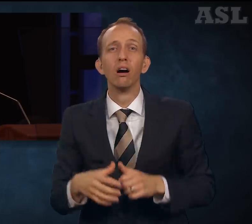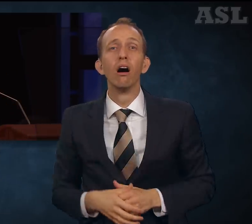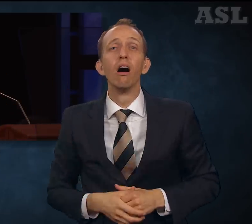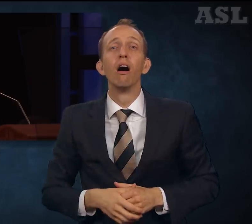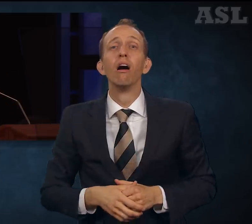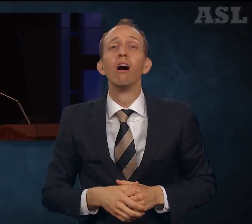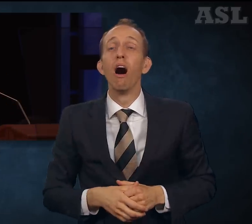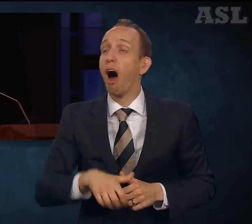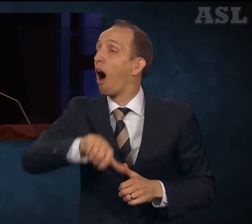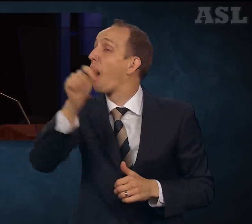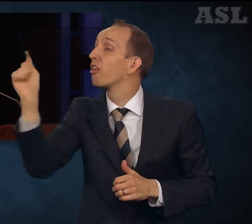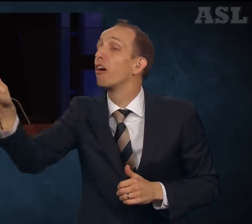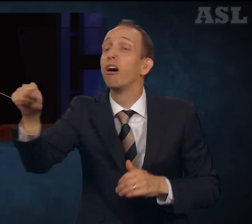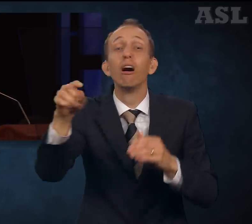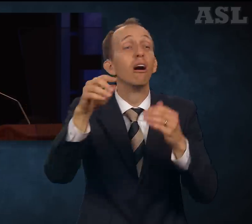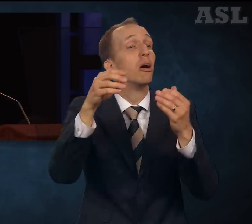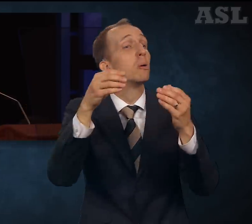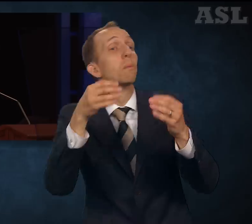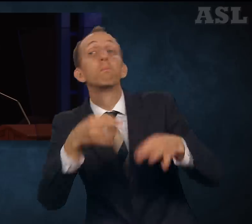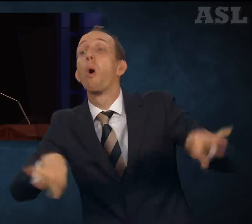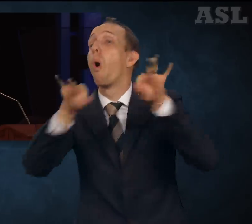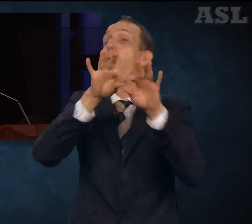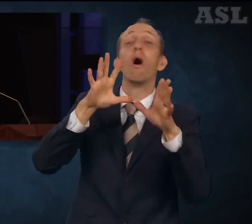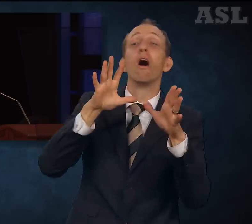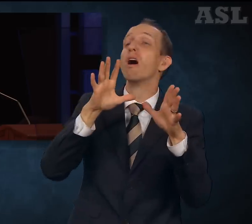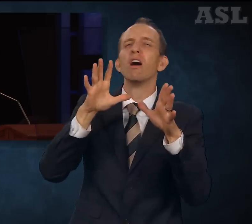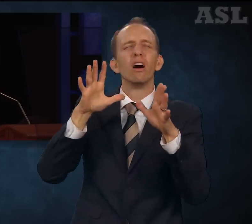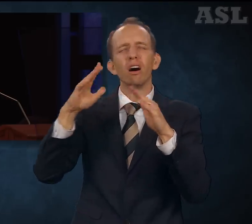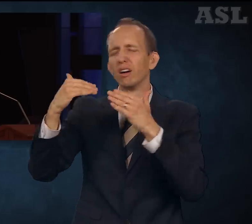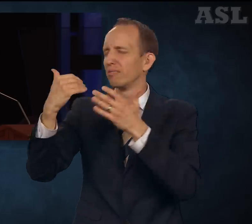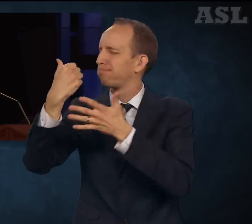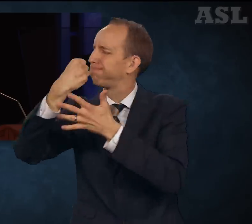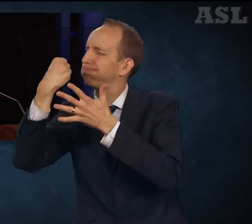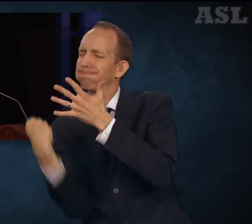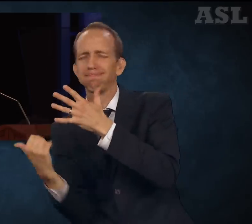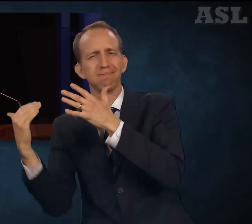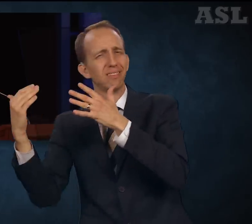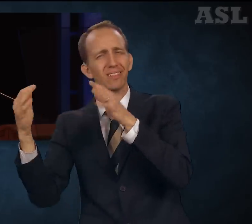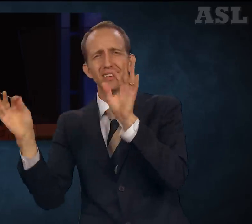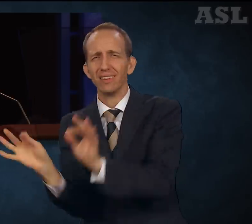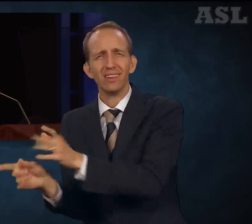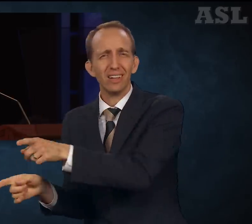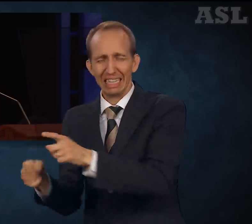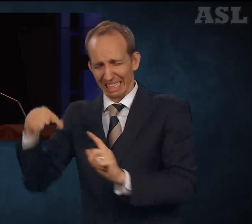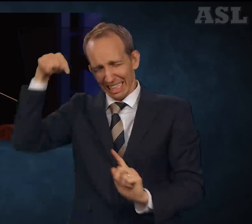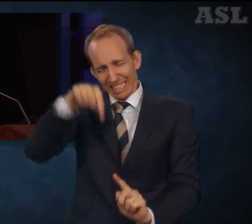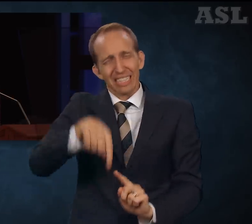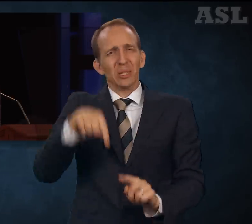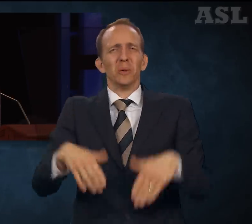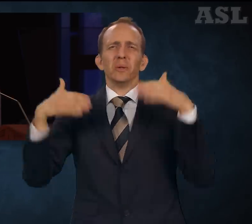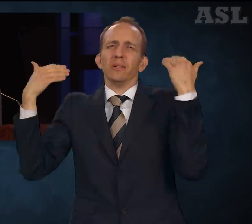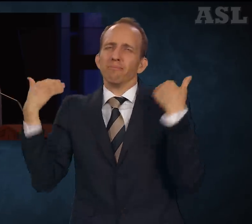THERE IS NOTHING HAPPENING ON THIS EARTH RIGHT NOW THAT IS MORE IMPORTANT THAN THAT.